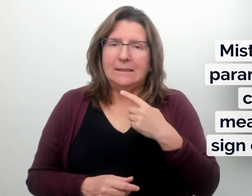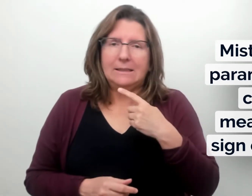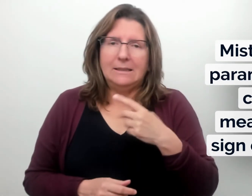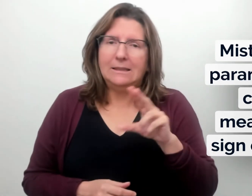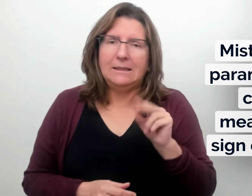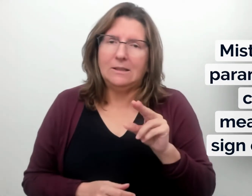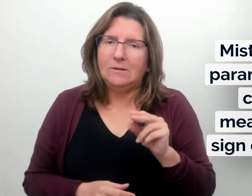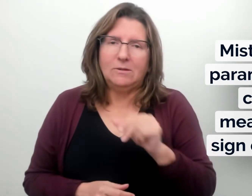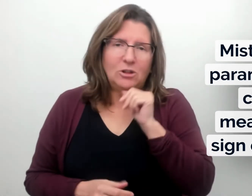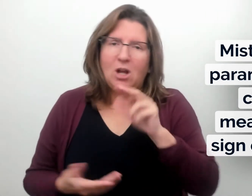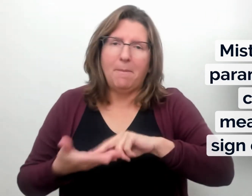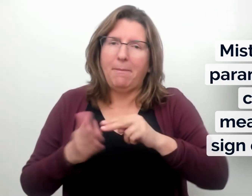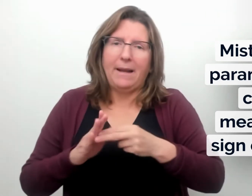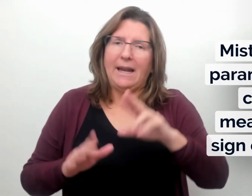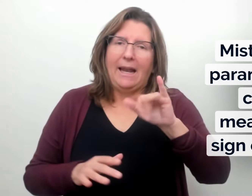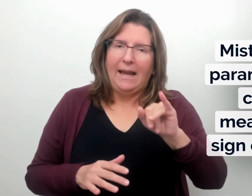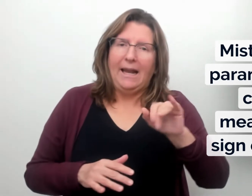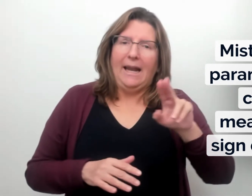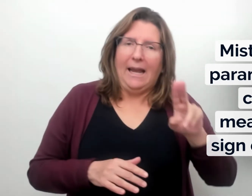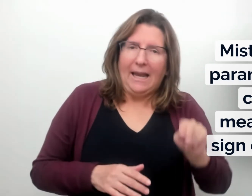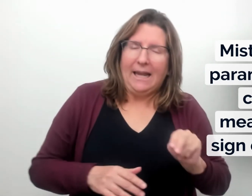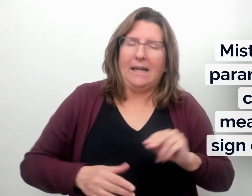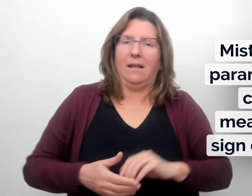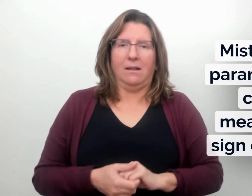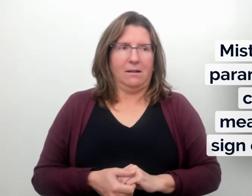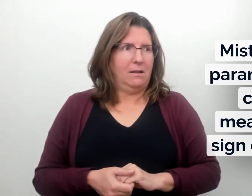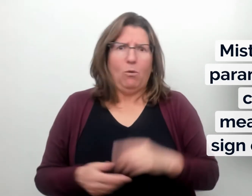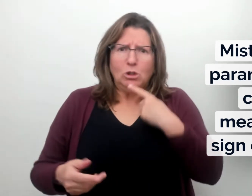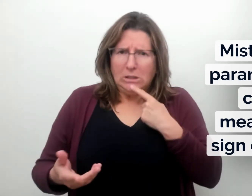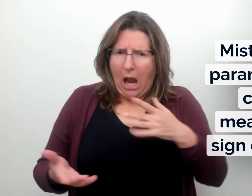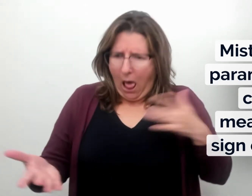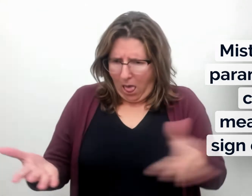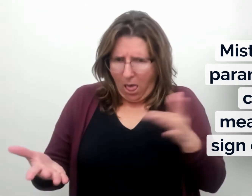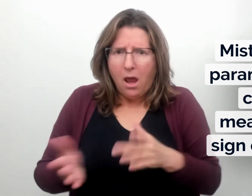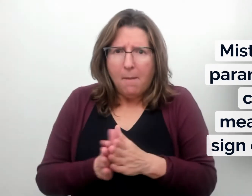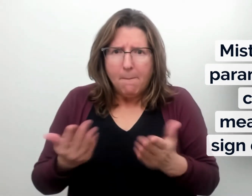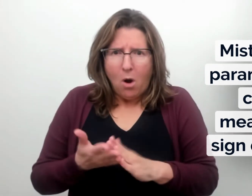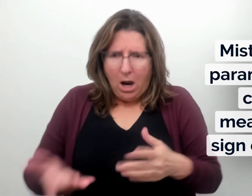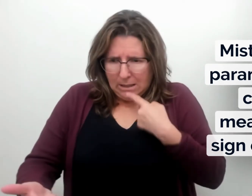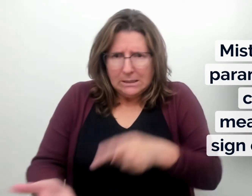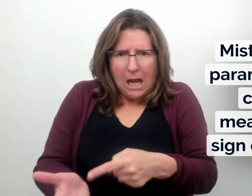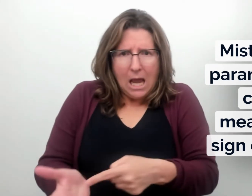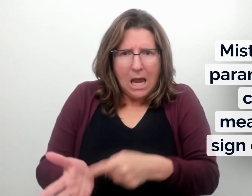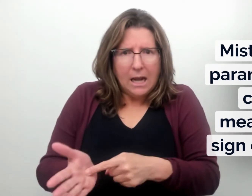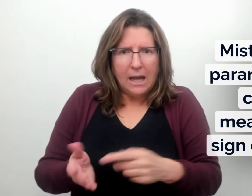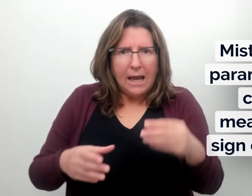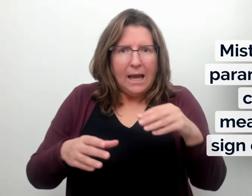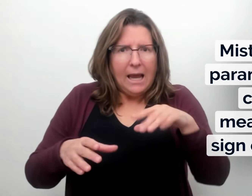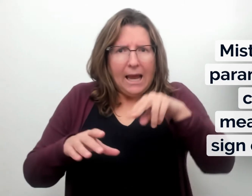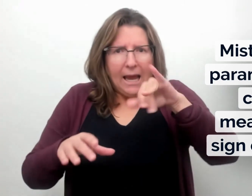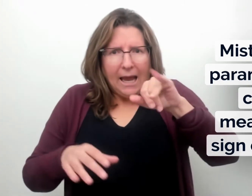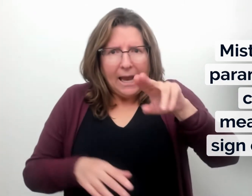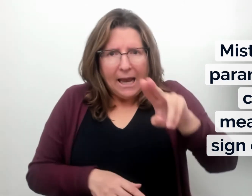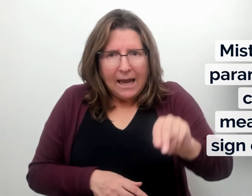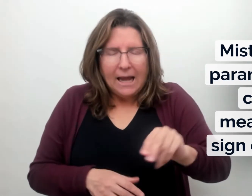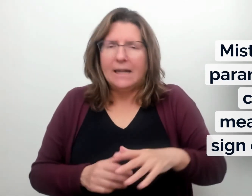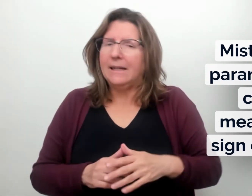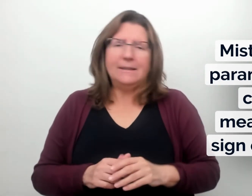I said, 'no, that sign does not mean "in".' She said, 'look here in the book, it says "in".'